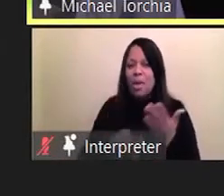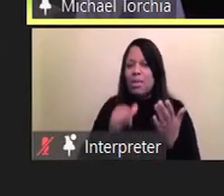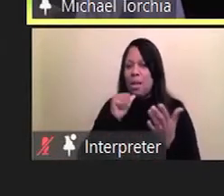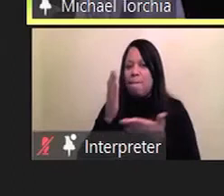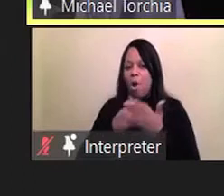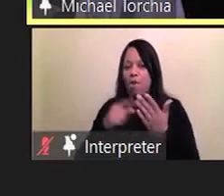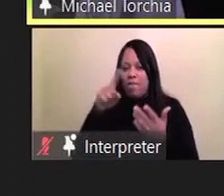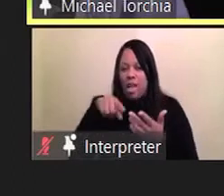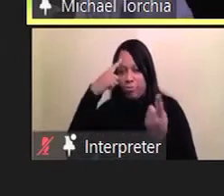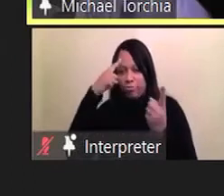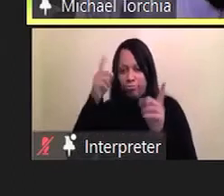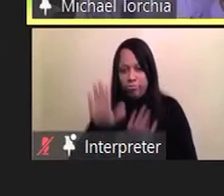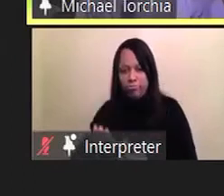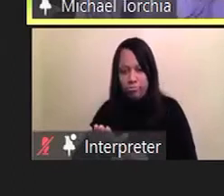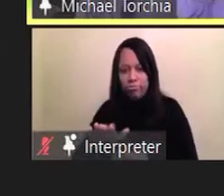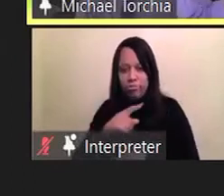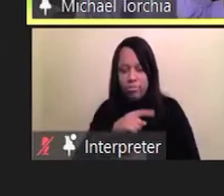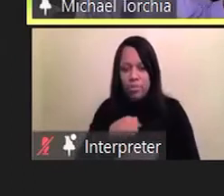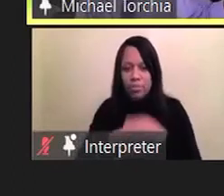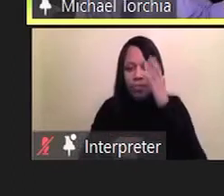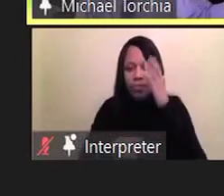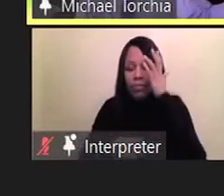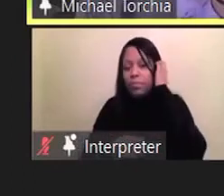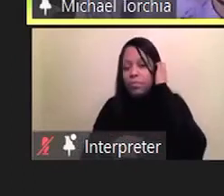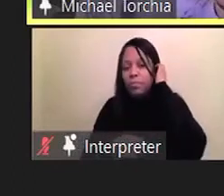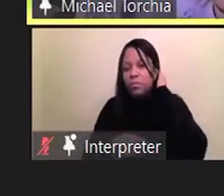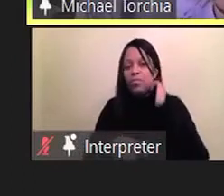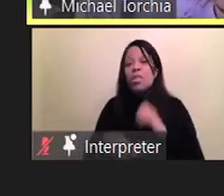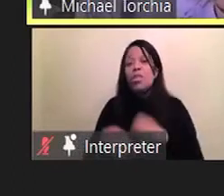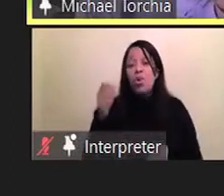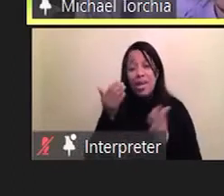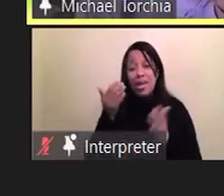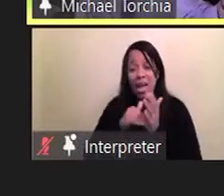So two interesting cases, one private against a big company,